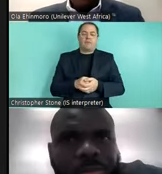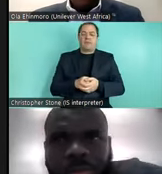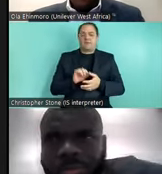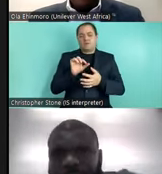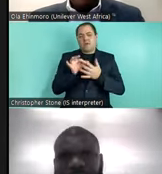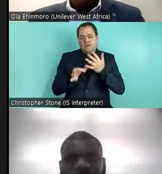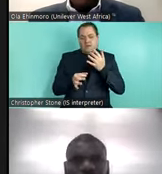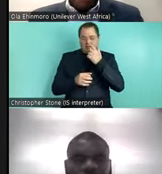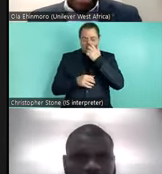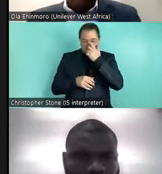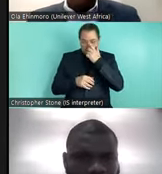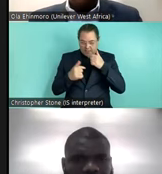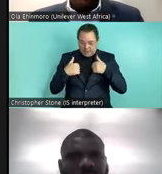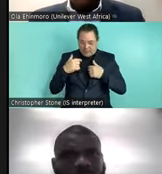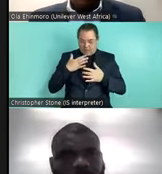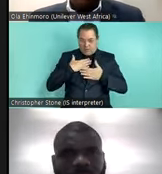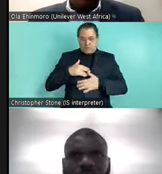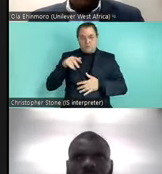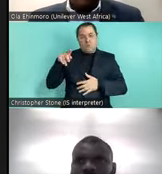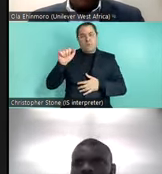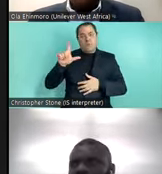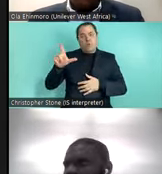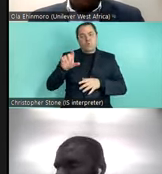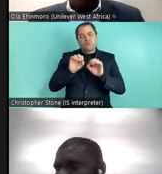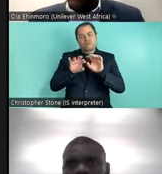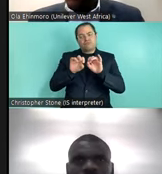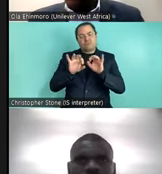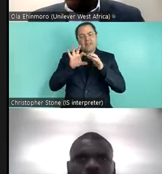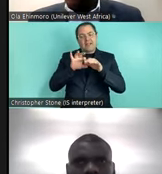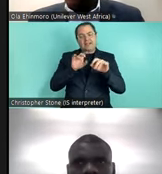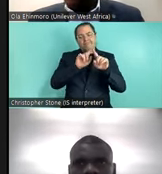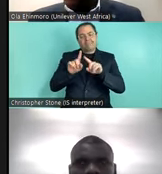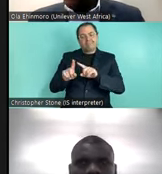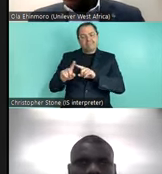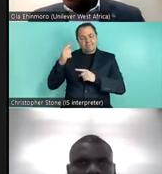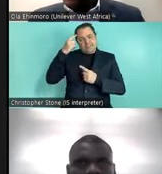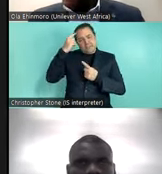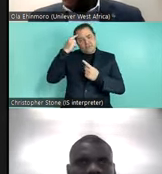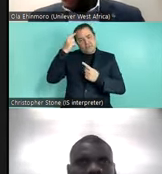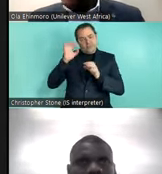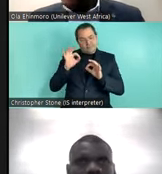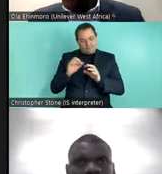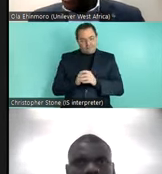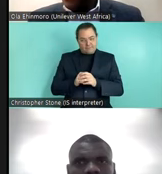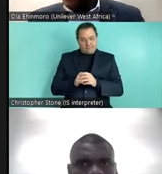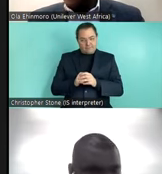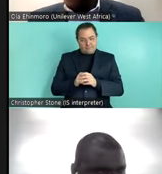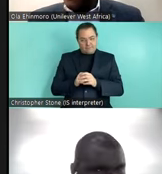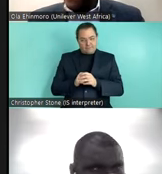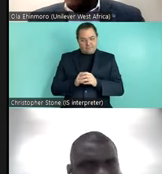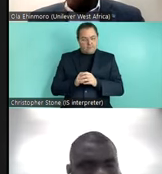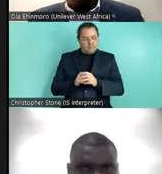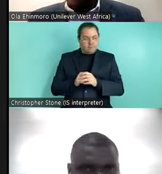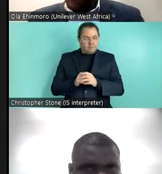and how you know some of the effort of put two in place is working, especially in terms